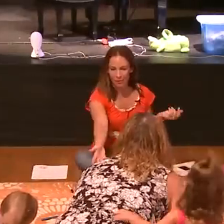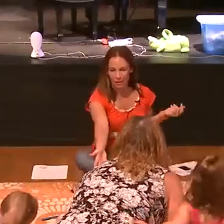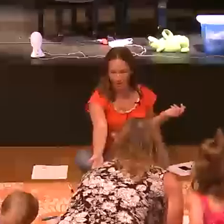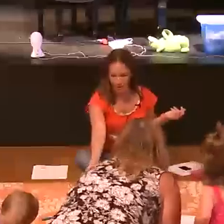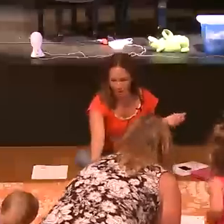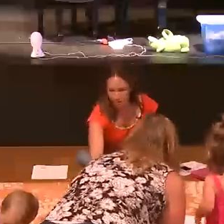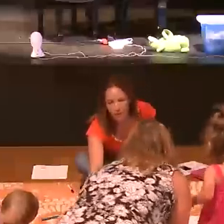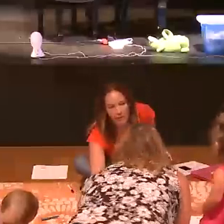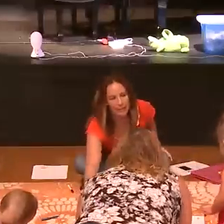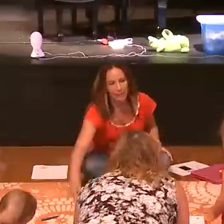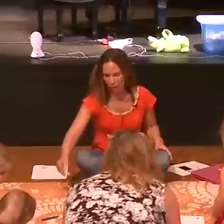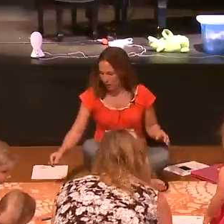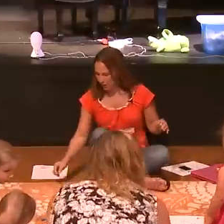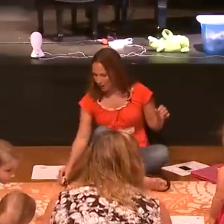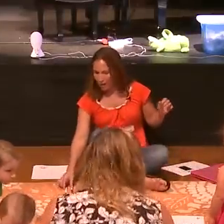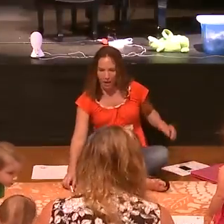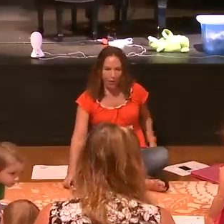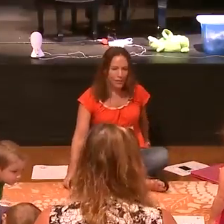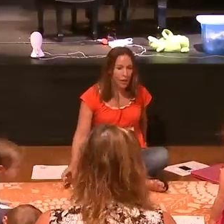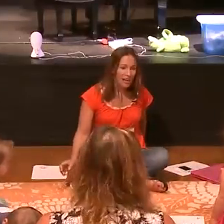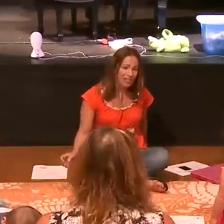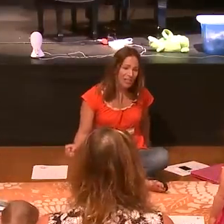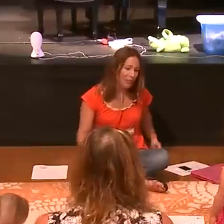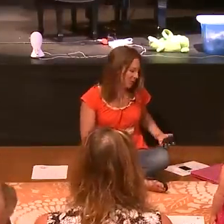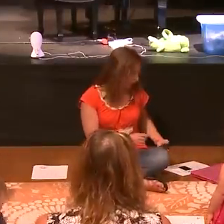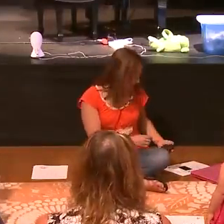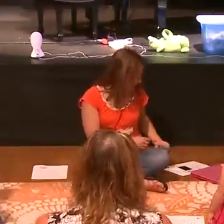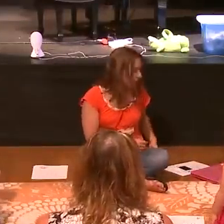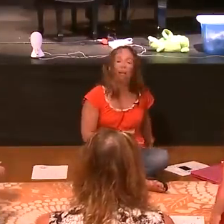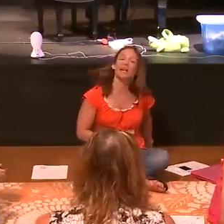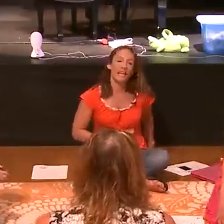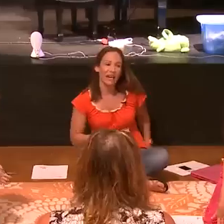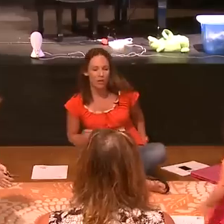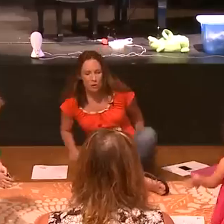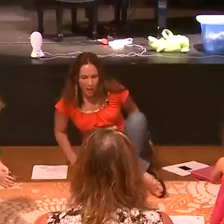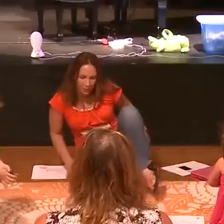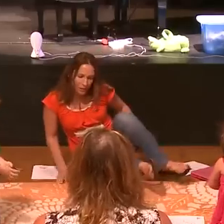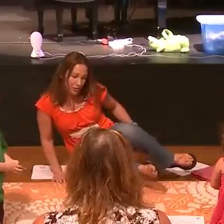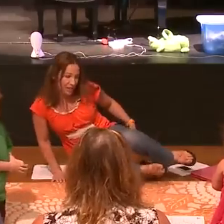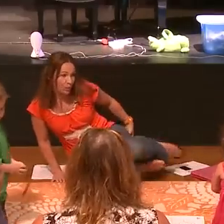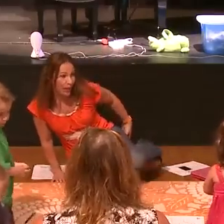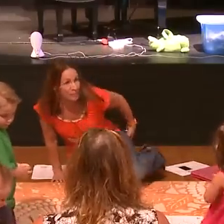That one is mine. I'll take that. I'll take the markers. So I don't expect them to sit on the rug and hang out the whole time, so that's a okay.